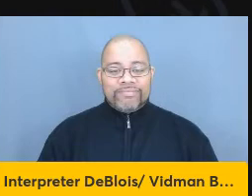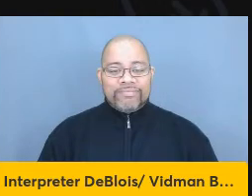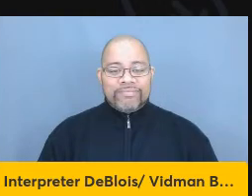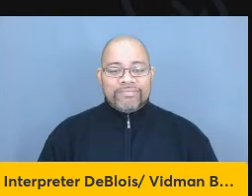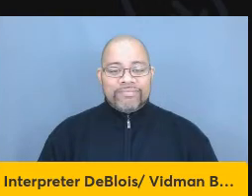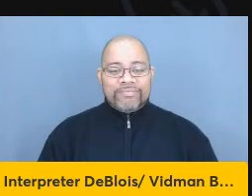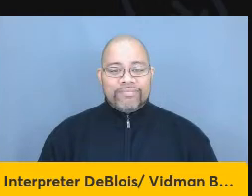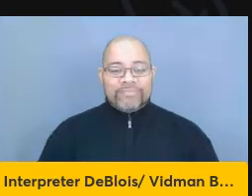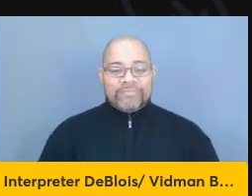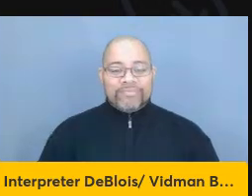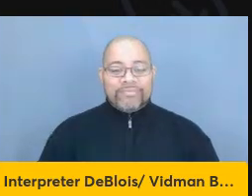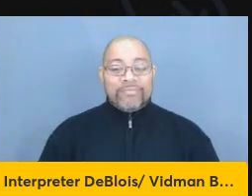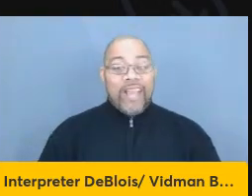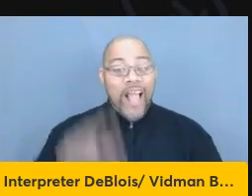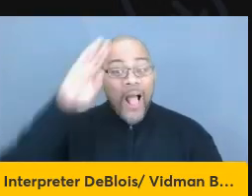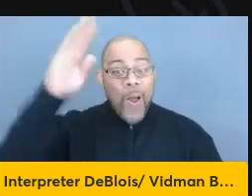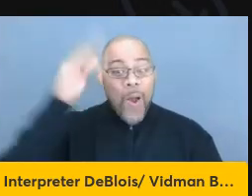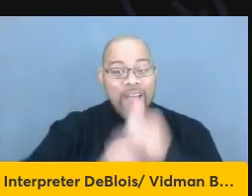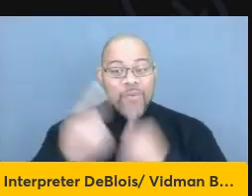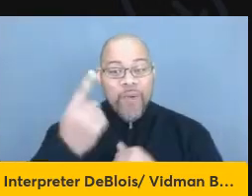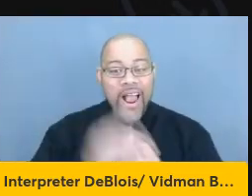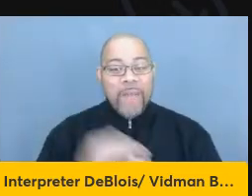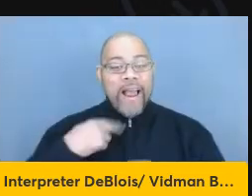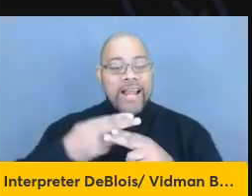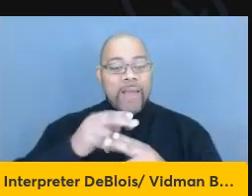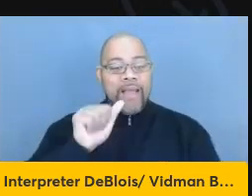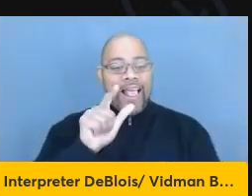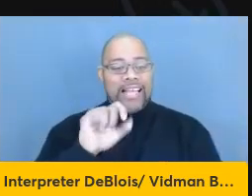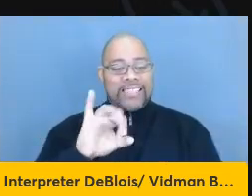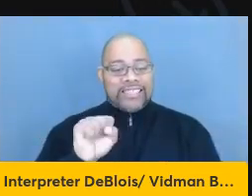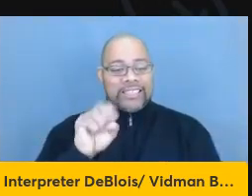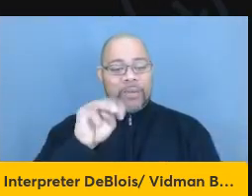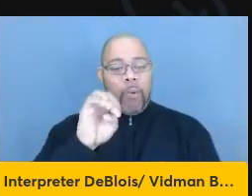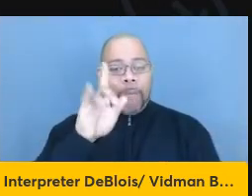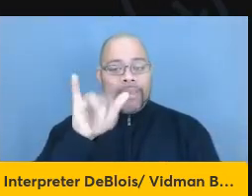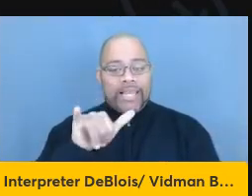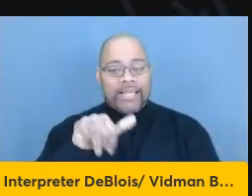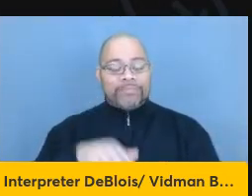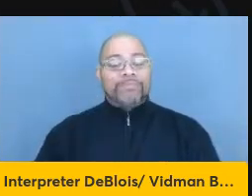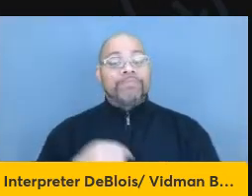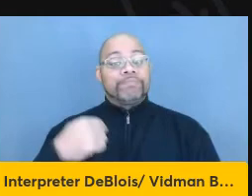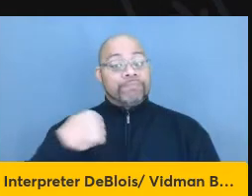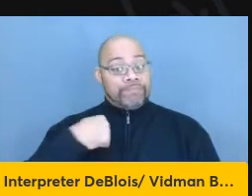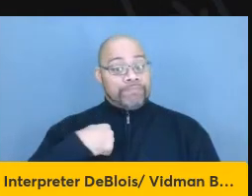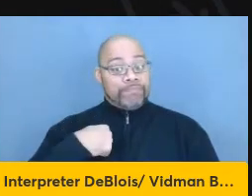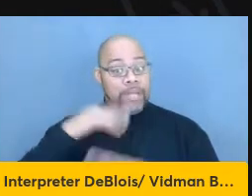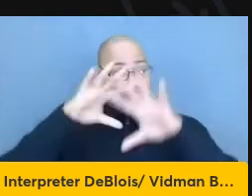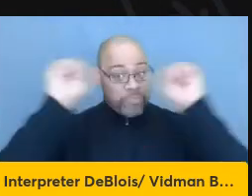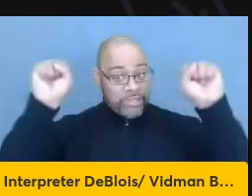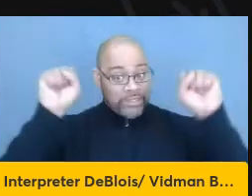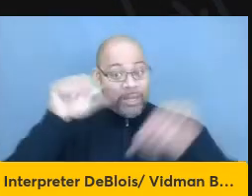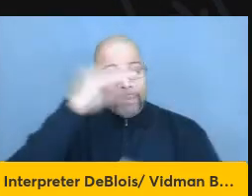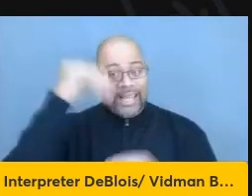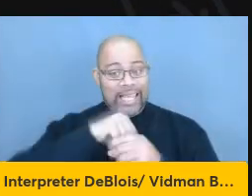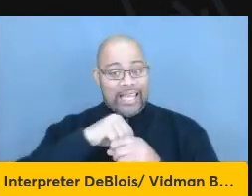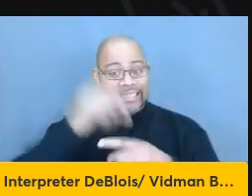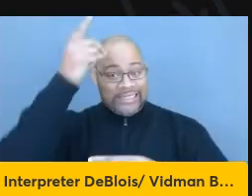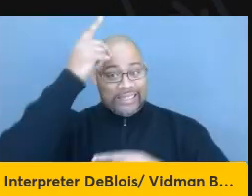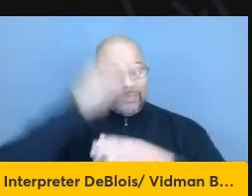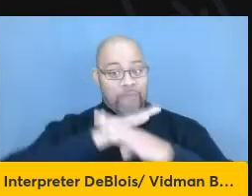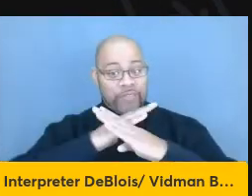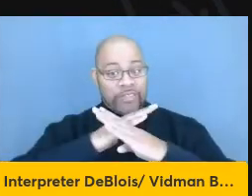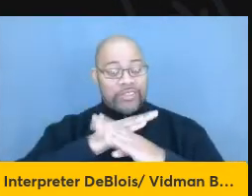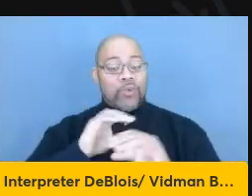Alexis Mobley: Hi, everybody. My name is Alexis Mobley. And I am the president of black immuno an organization that works to